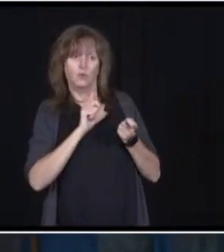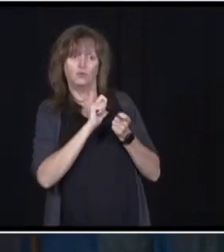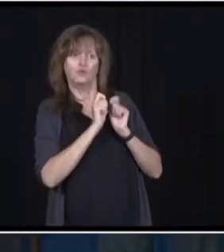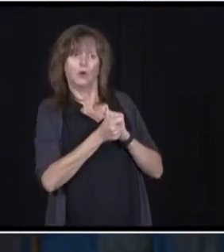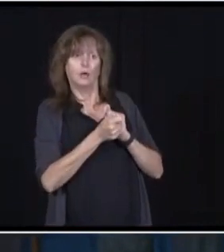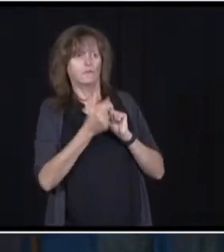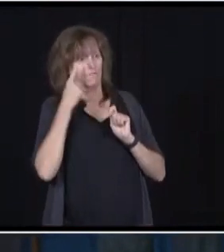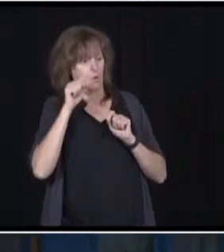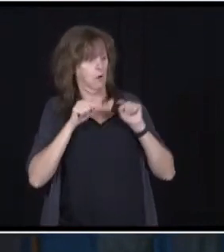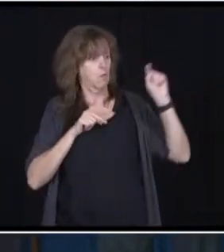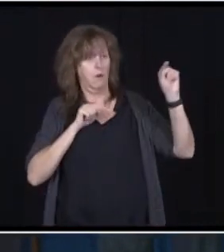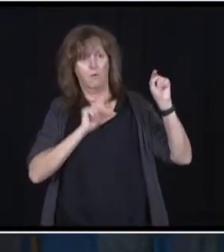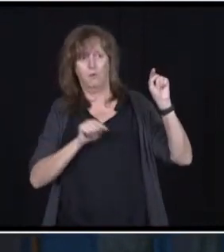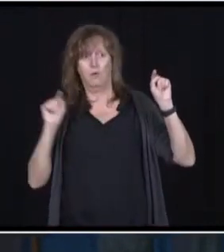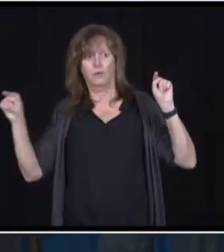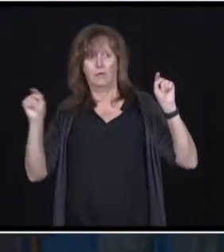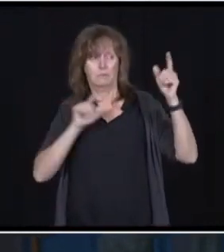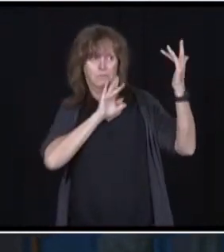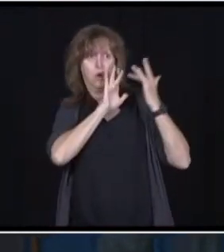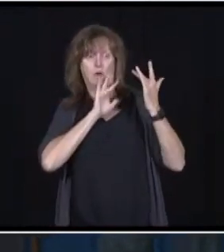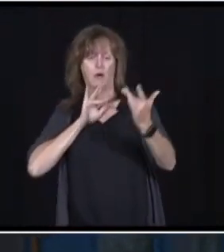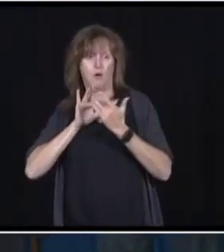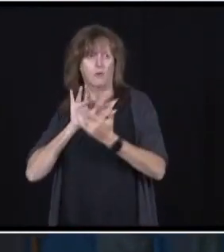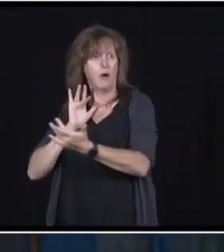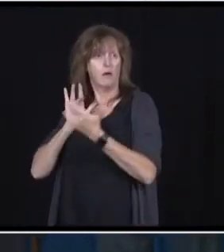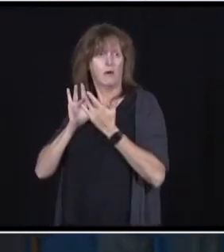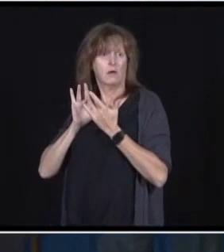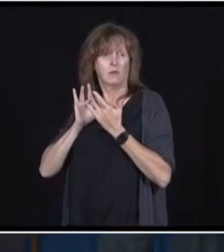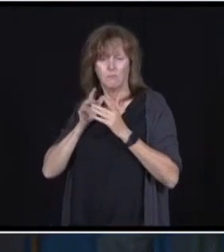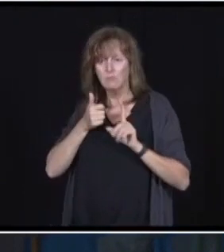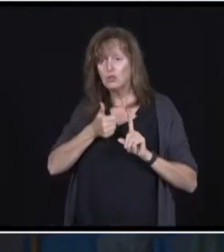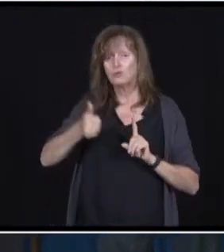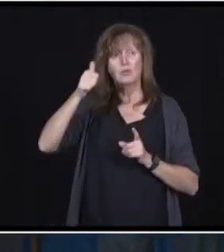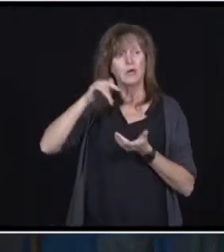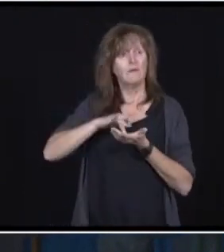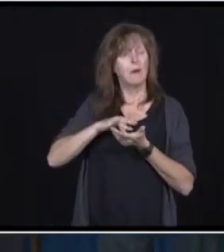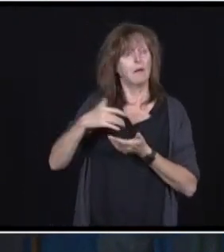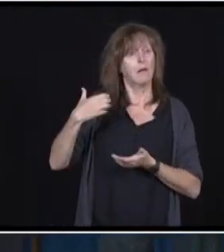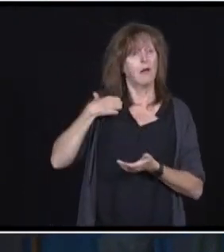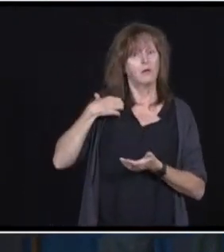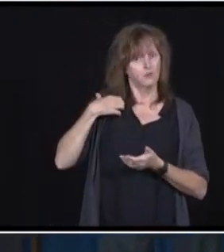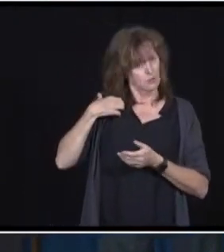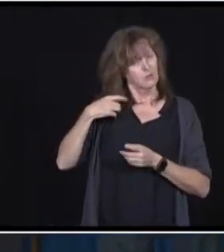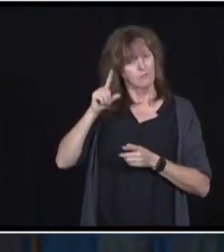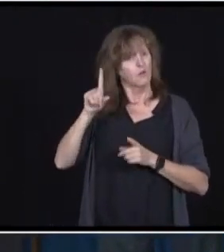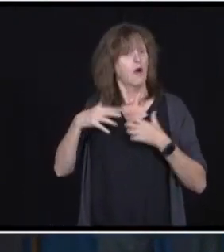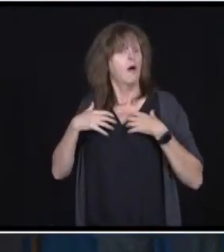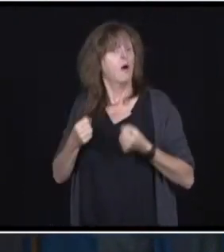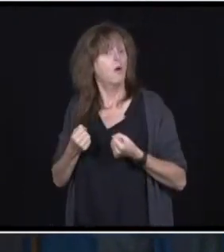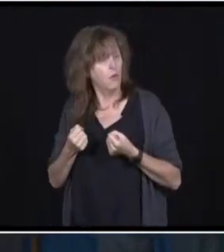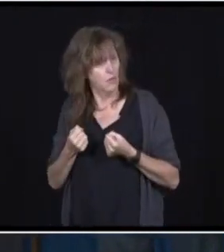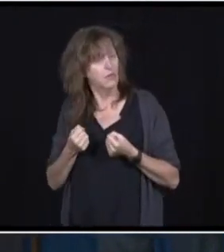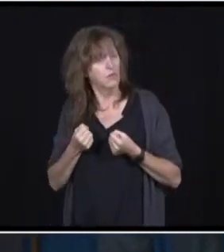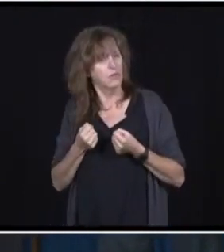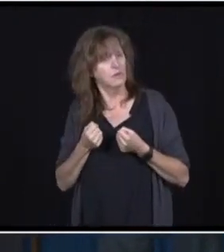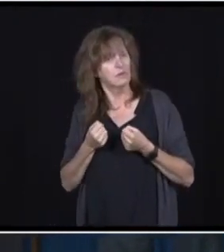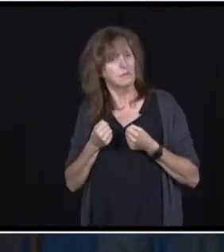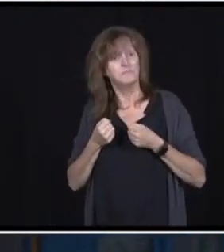What we rely on is when the mayors of the city call us up and say that they want to make these changes as each